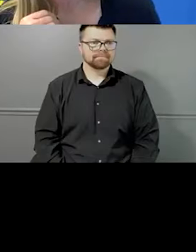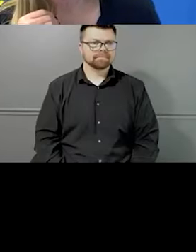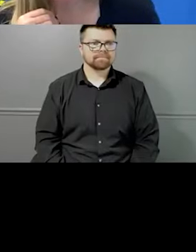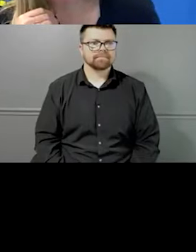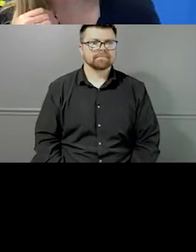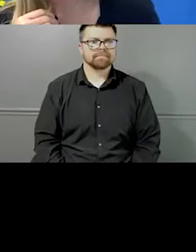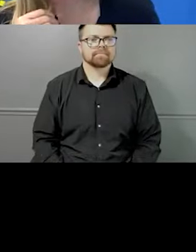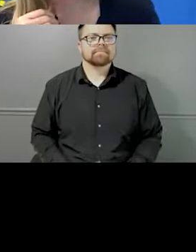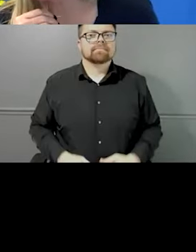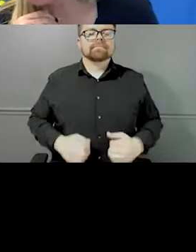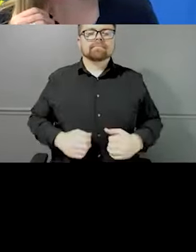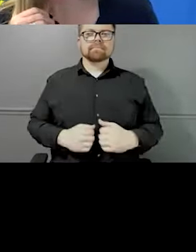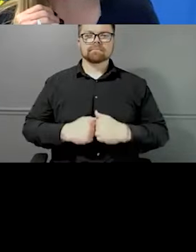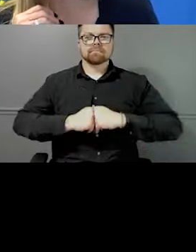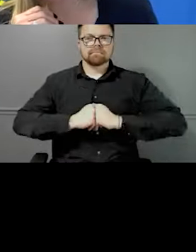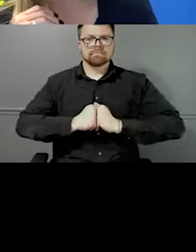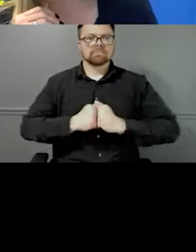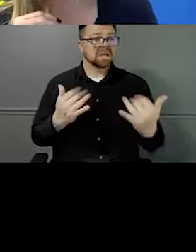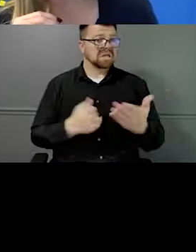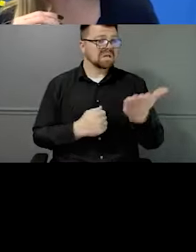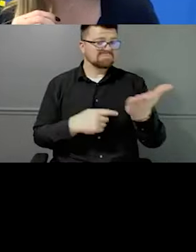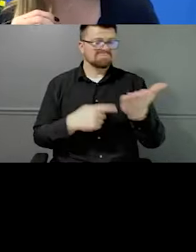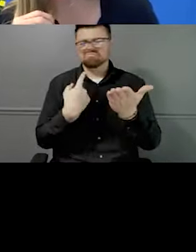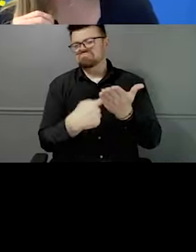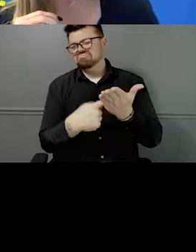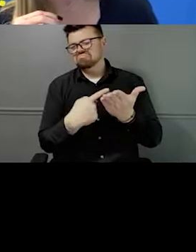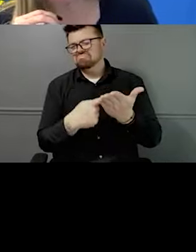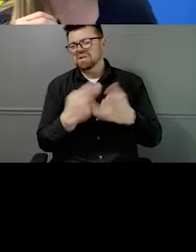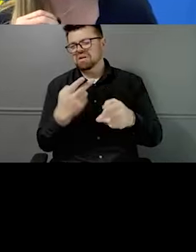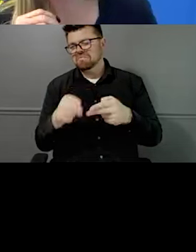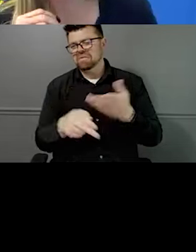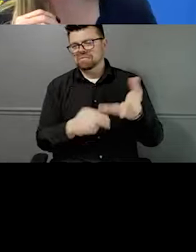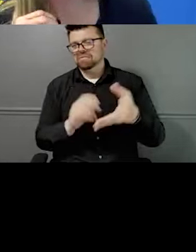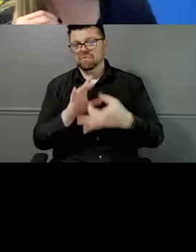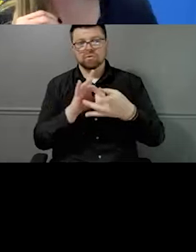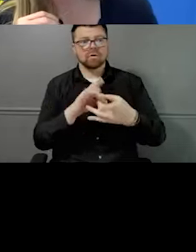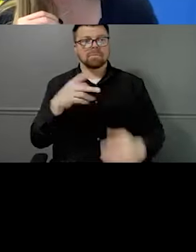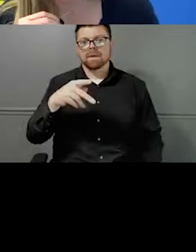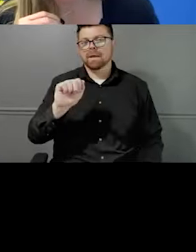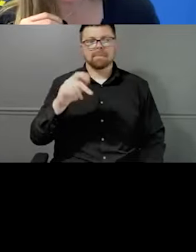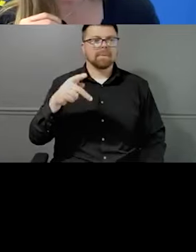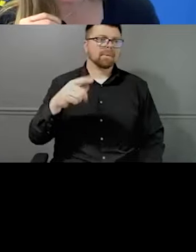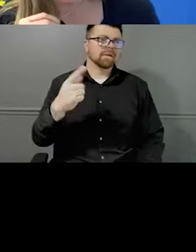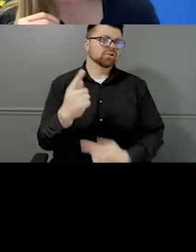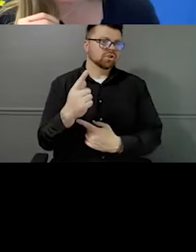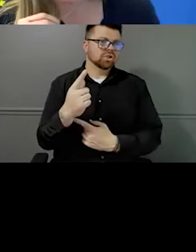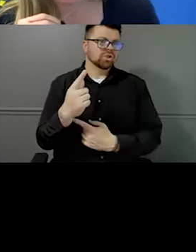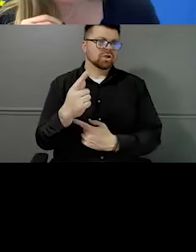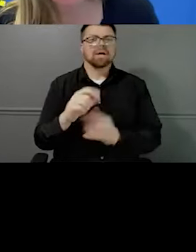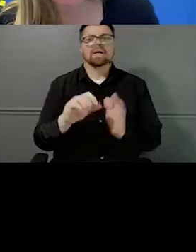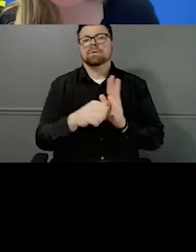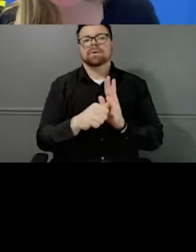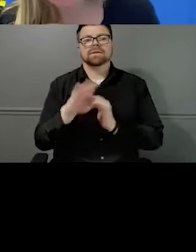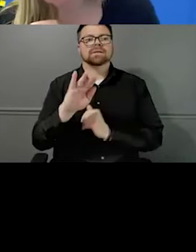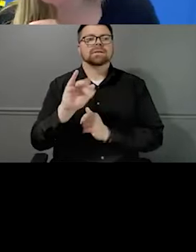Let me talk just very briefly about the PAPP Guide implementation of the biographical sketch.